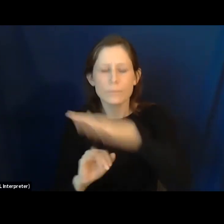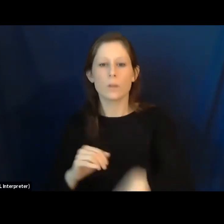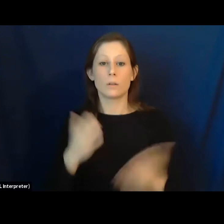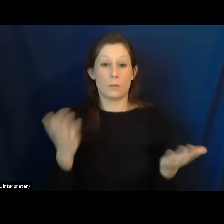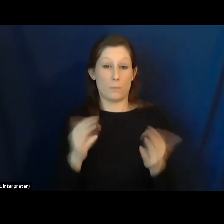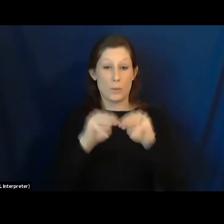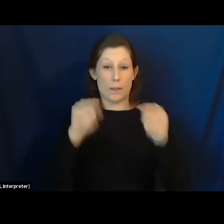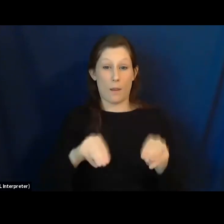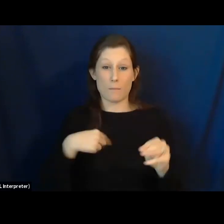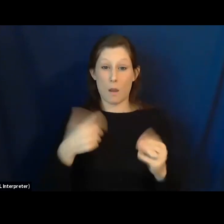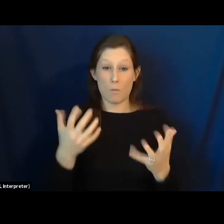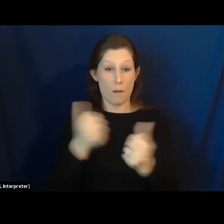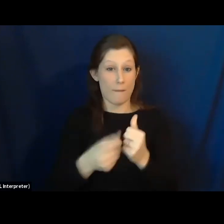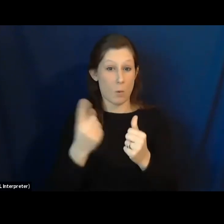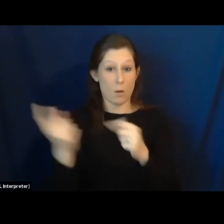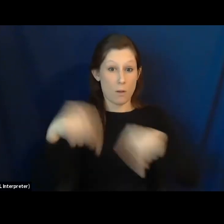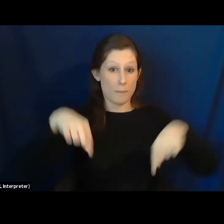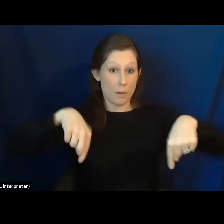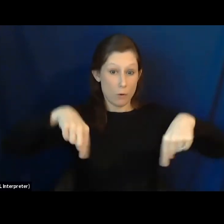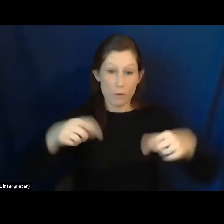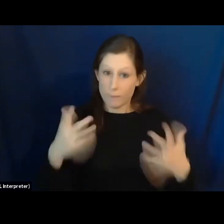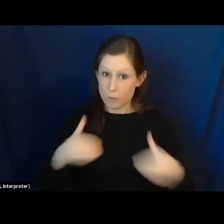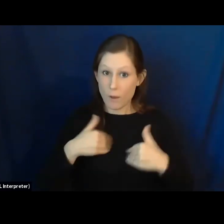to kind of come here and already have what they need. I don't want people to come here